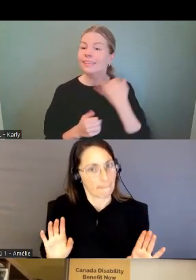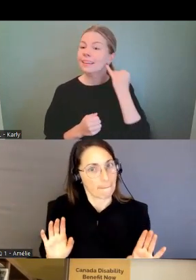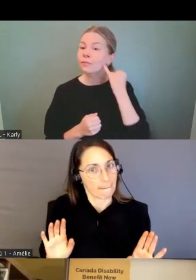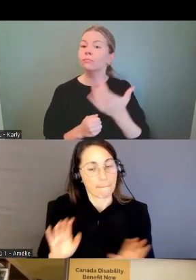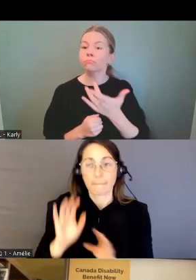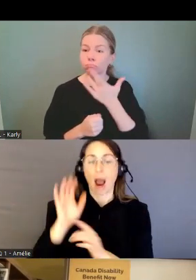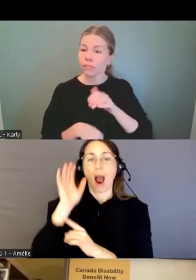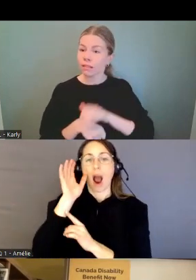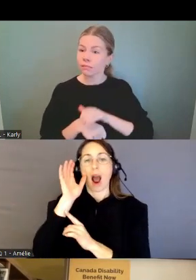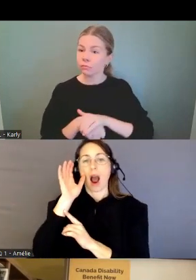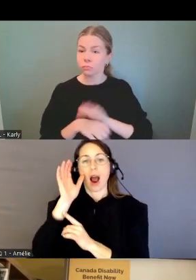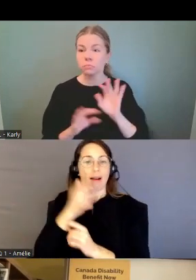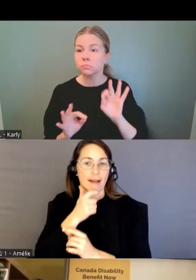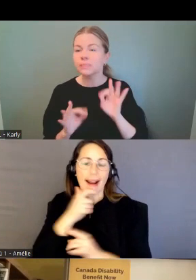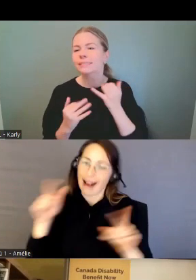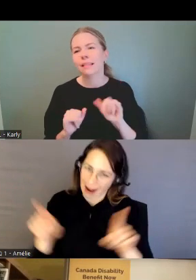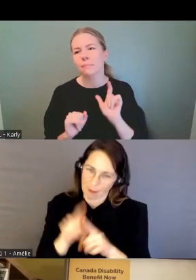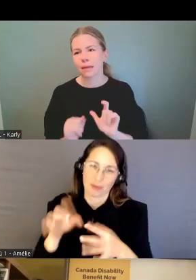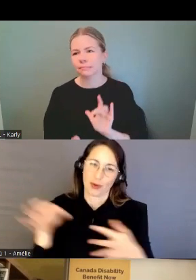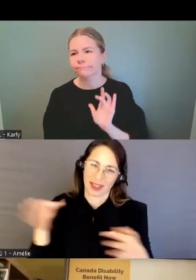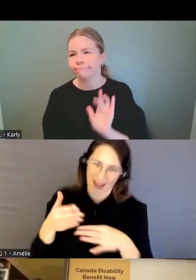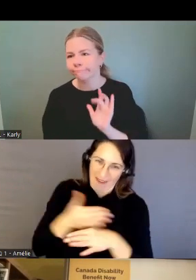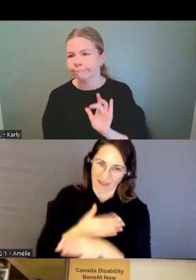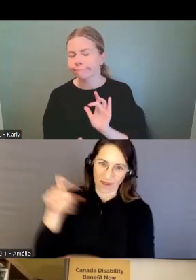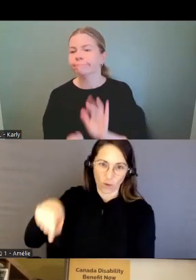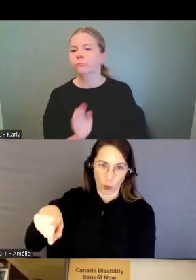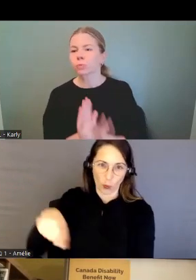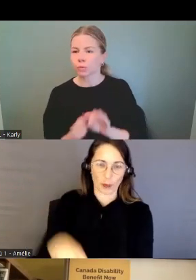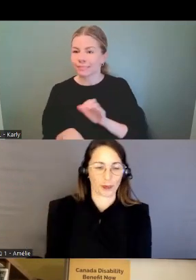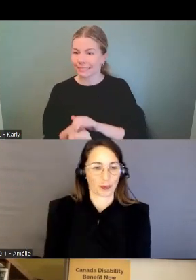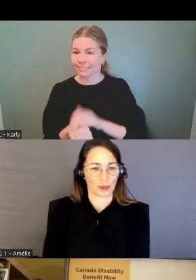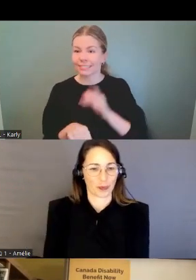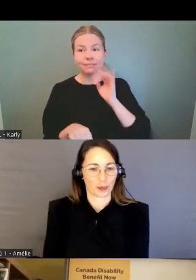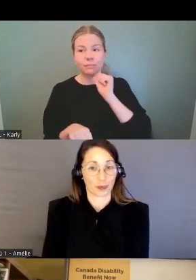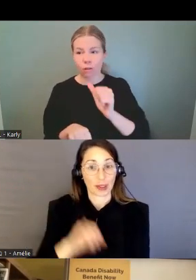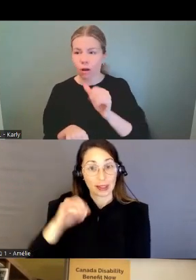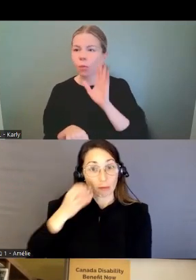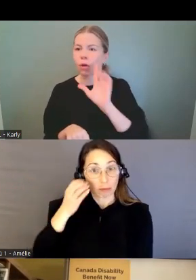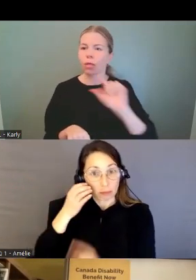IF YOU'RE USING A MOBILE DEVICE SUCH AS A PHONE OR A TABLET, YOU CAN FIND THE LANGUAGE